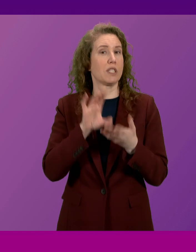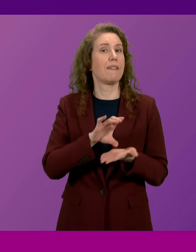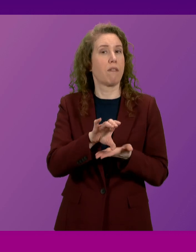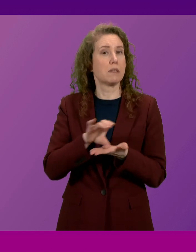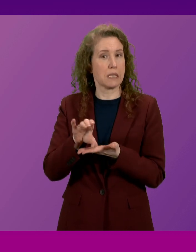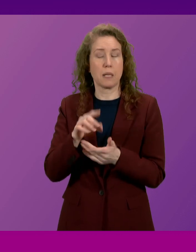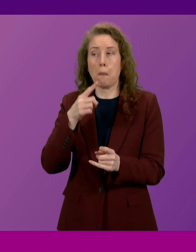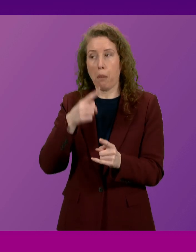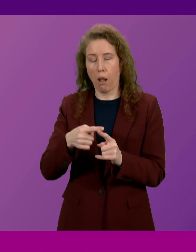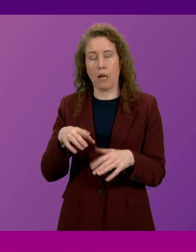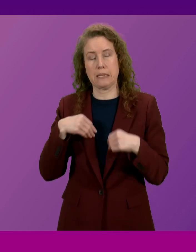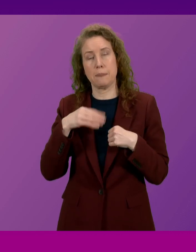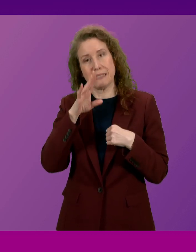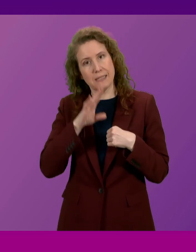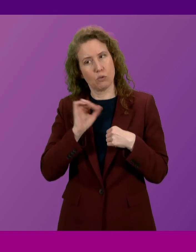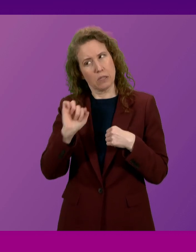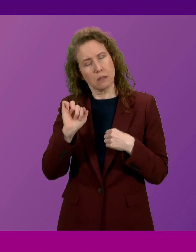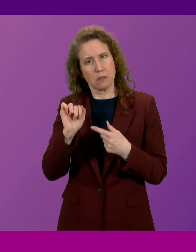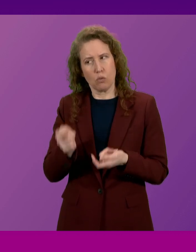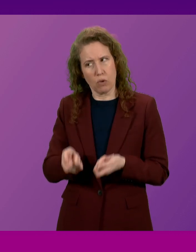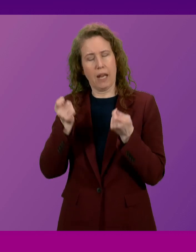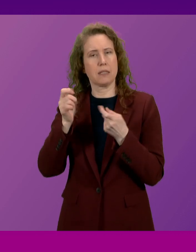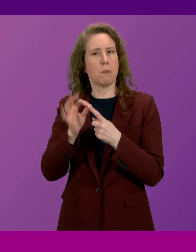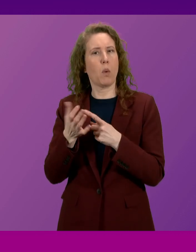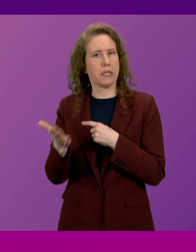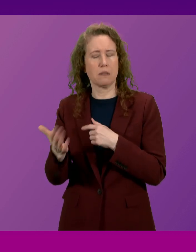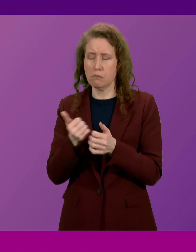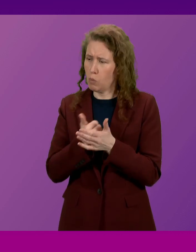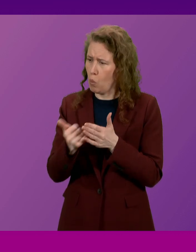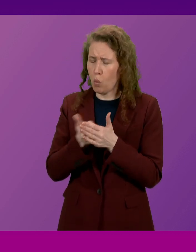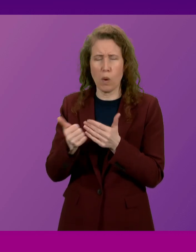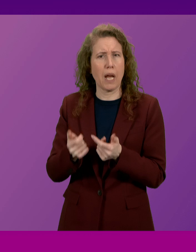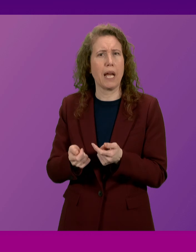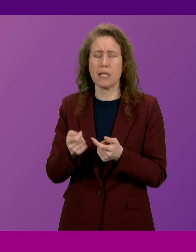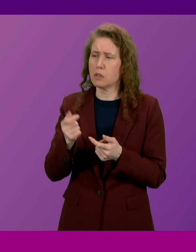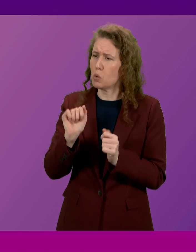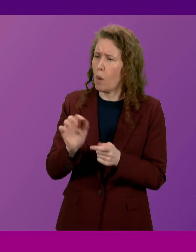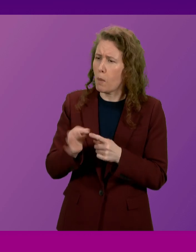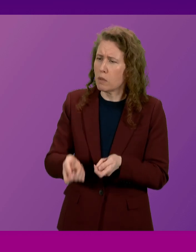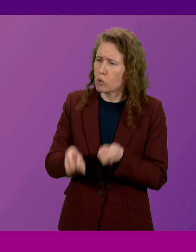take seriously the points put by him with, as always, courtesy and respect. However,